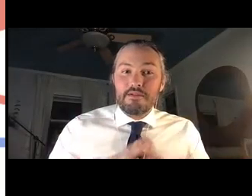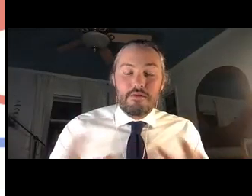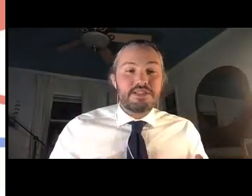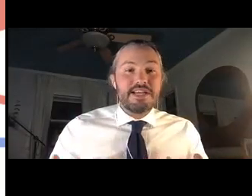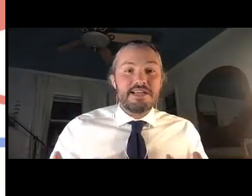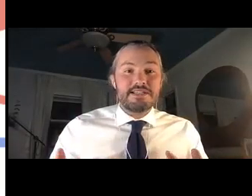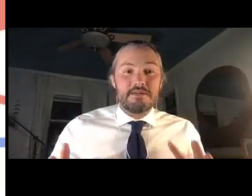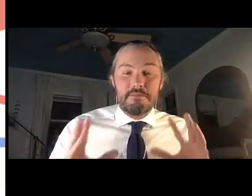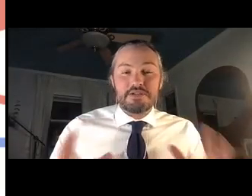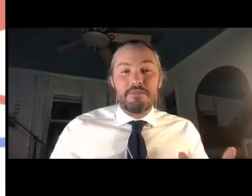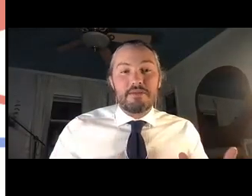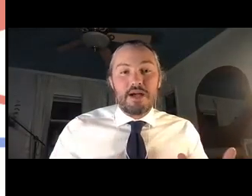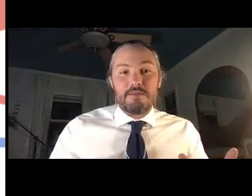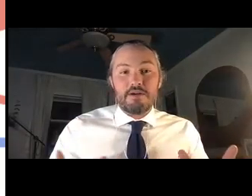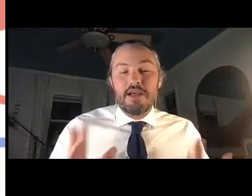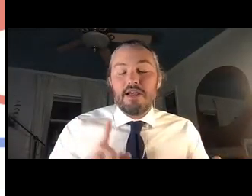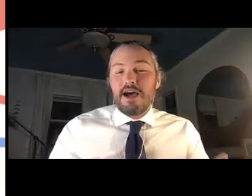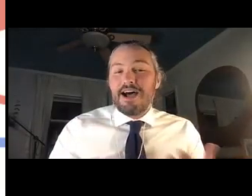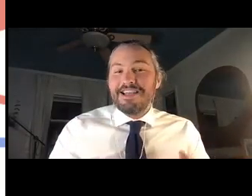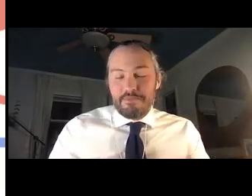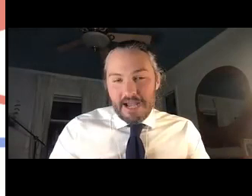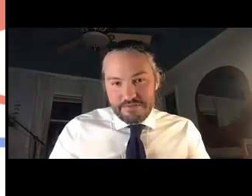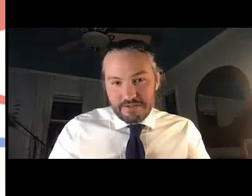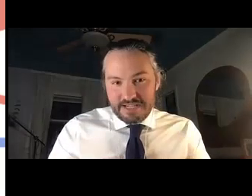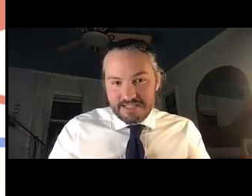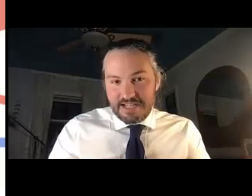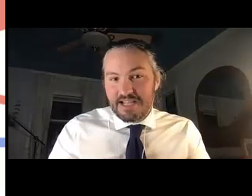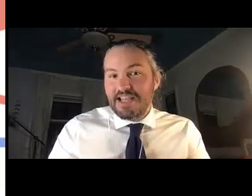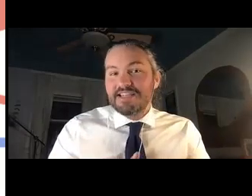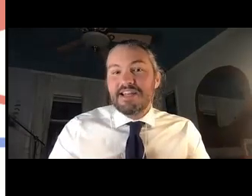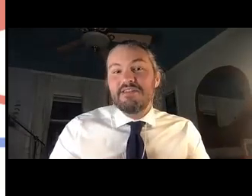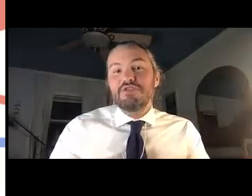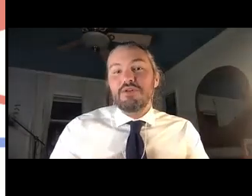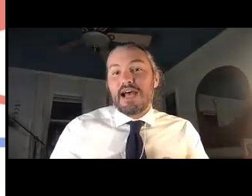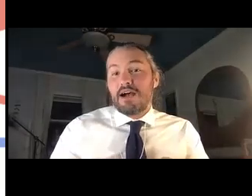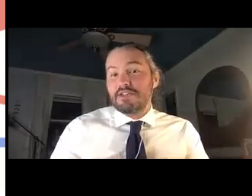First is Mr. Mike Blackburn, he is from Nashville Tennessee. He's an individual with Down Syndrome